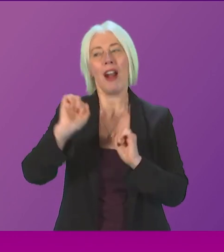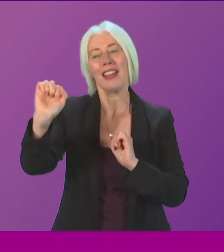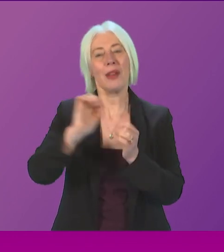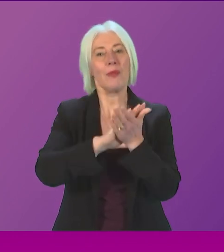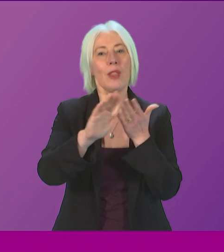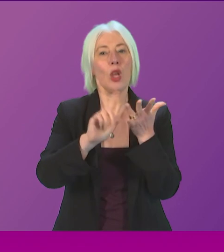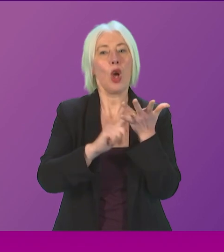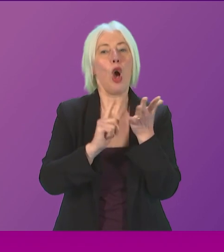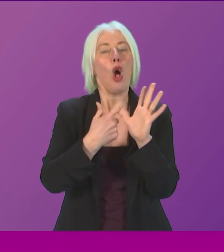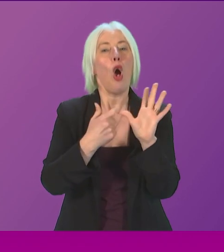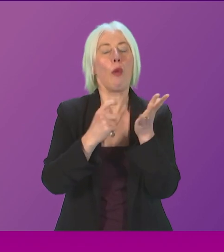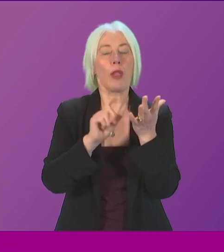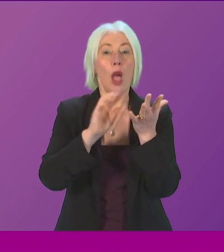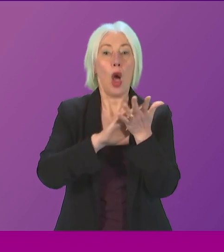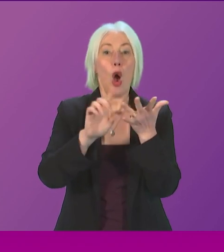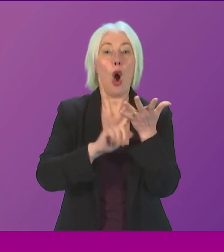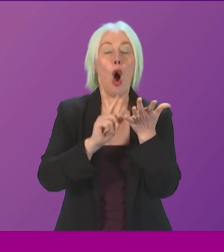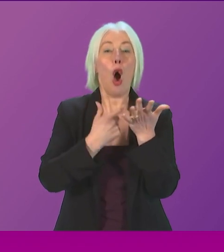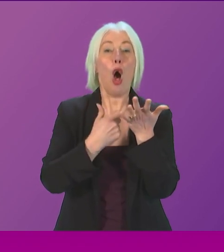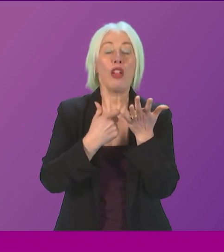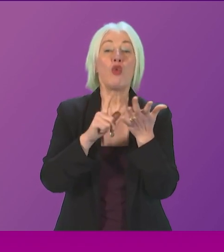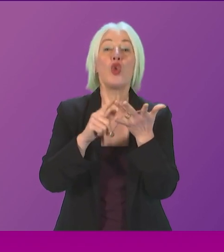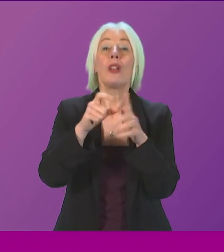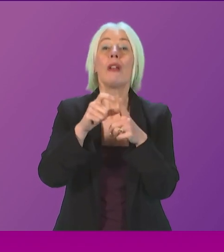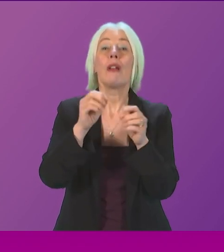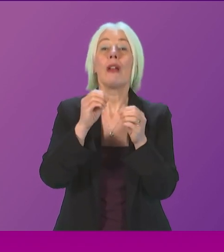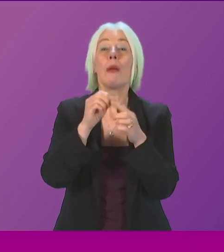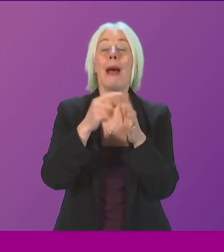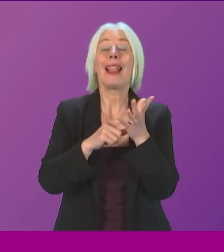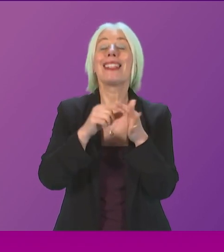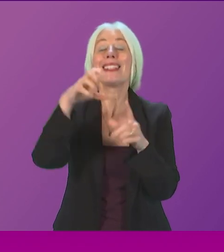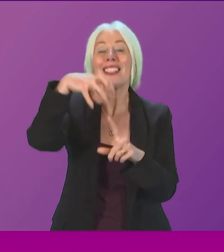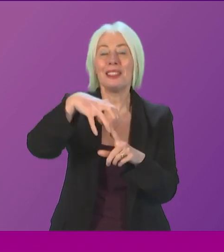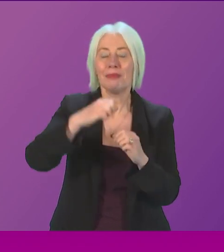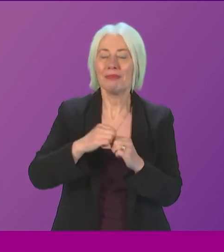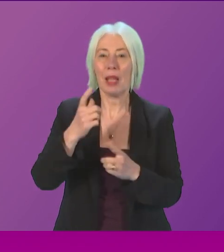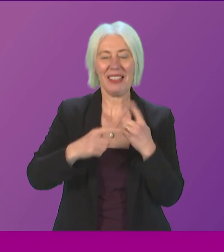in the decades since has continued to serve through his patronage of many Scottish charities